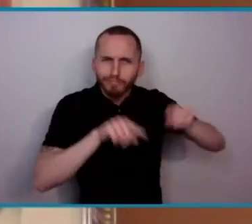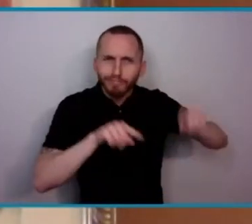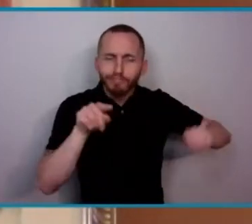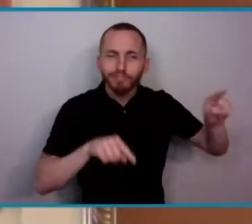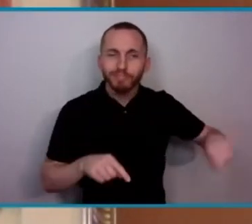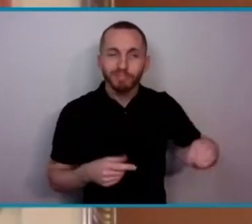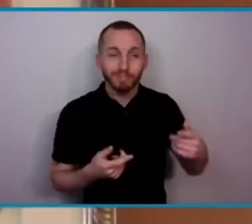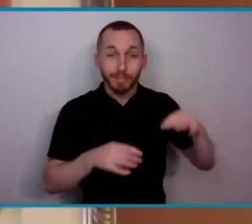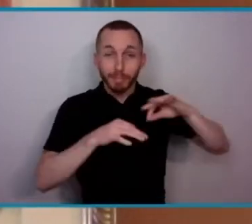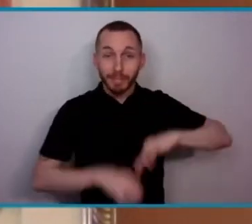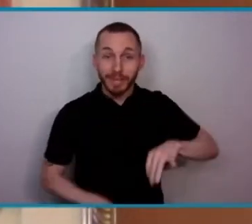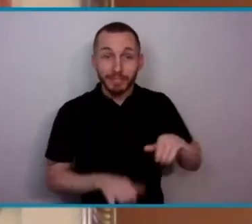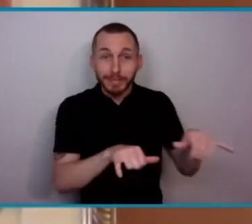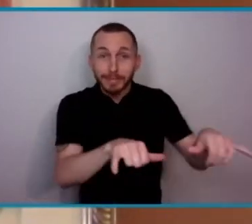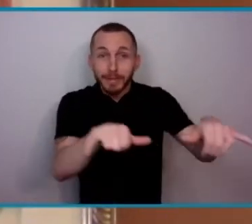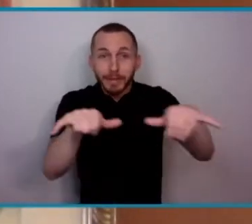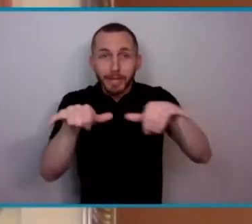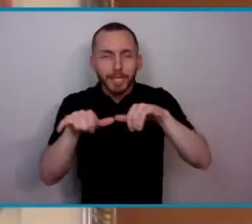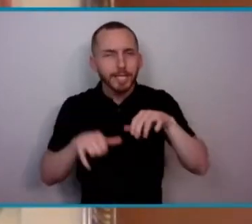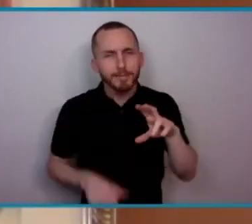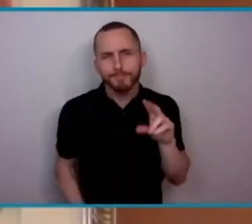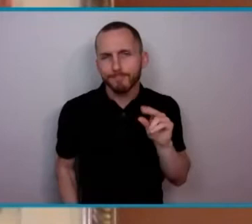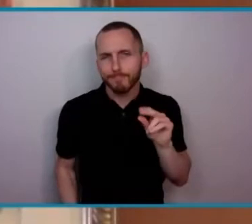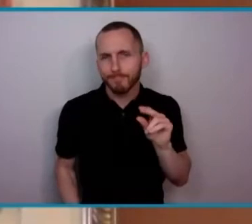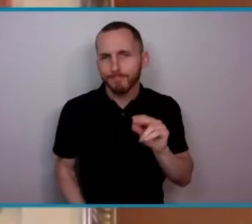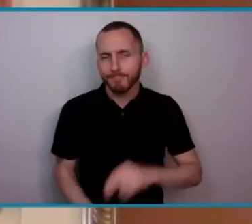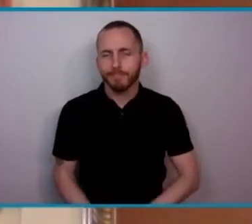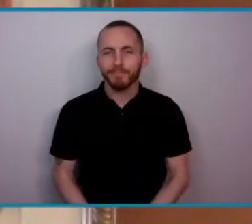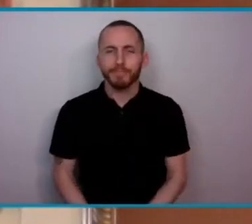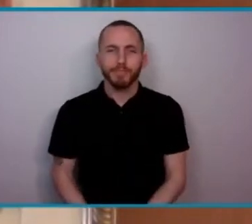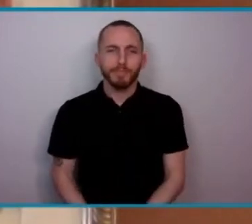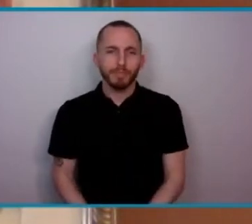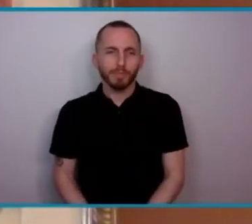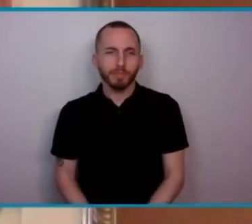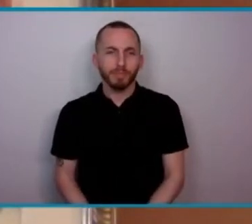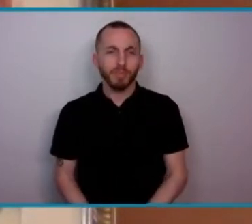So really understanding who is going to benefit I think is important.